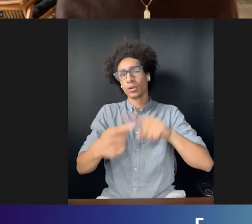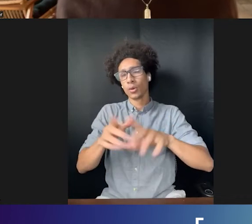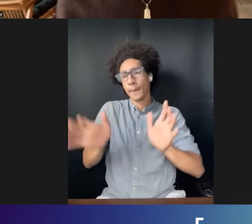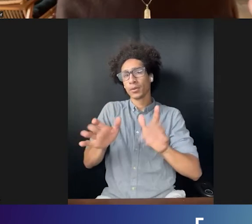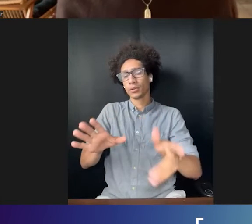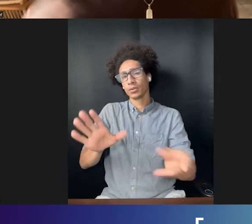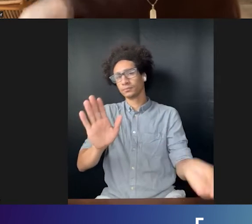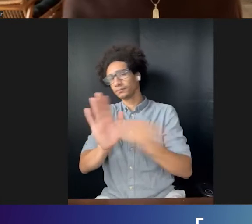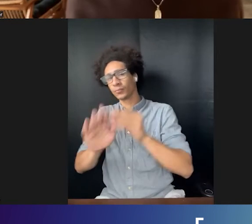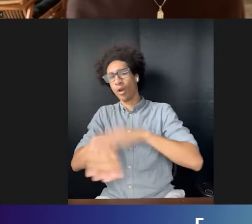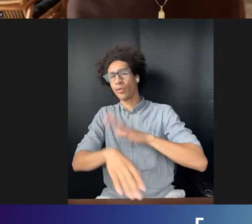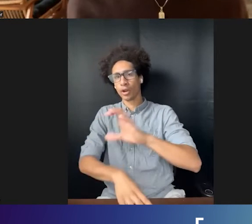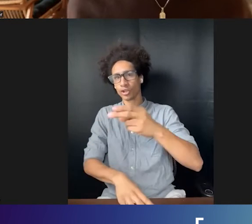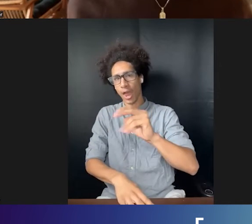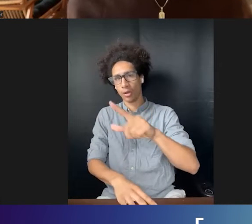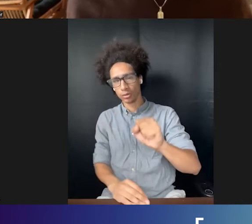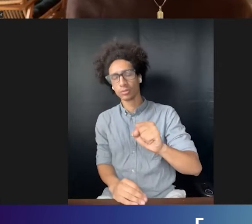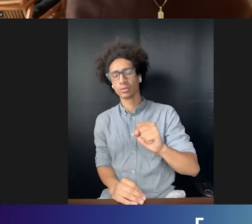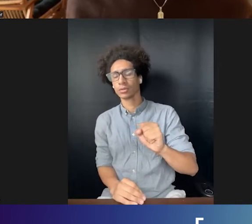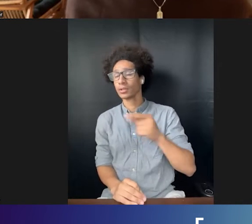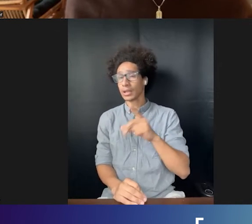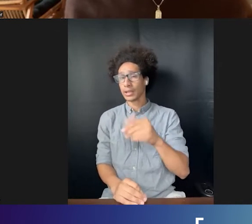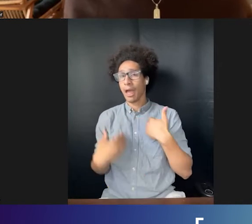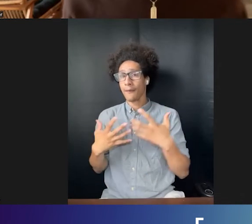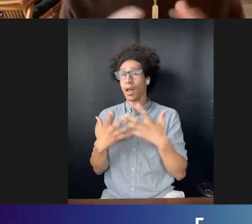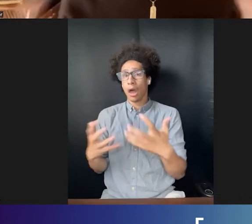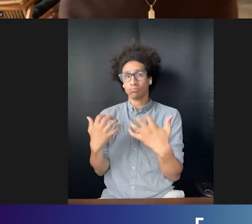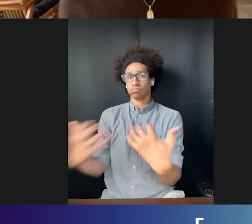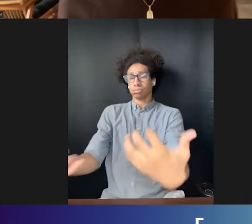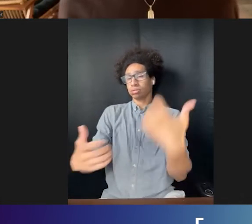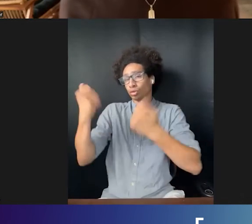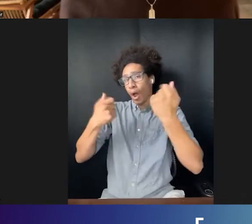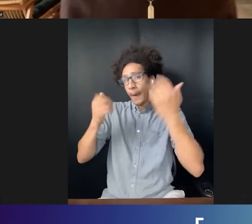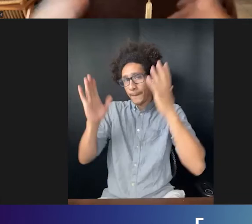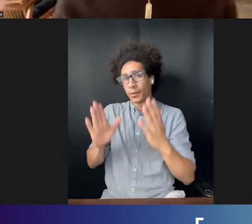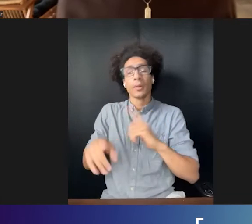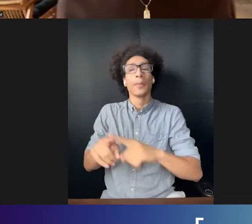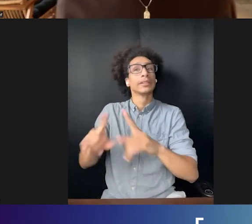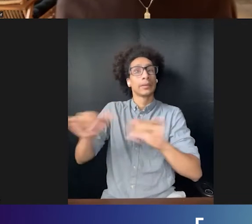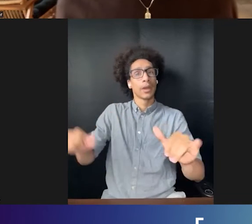you know, like a large following. But at the same time, they're also promoting all these other projects